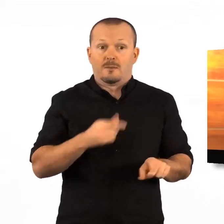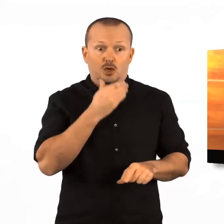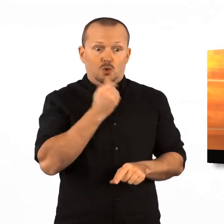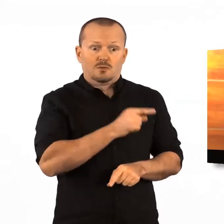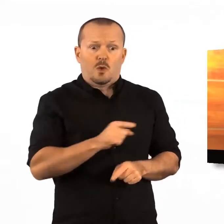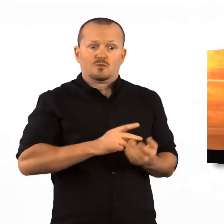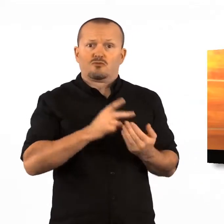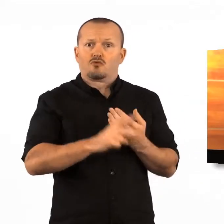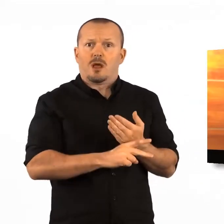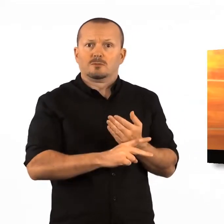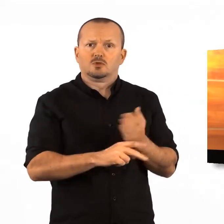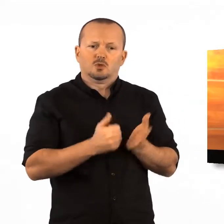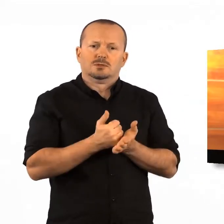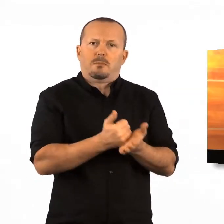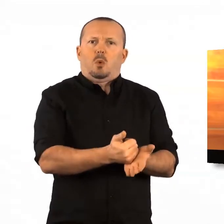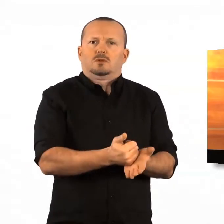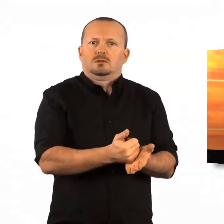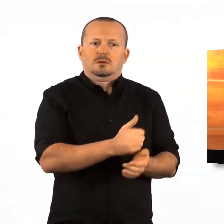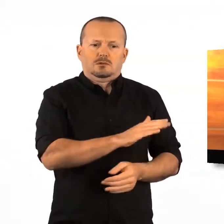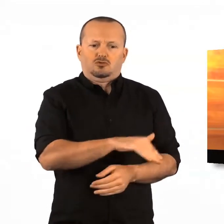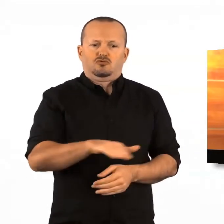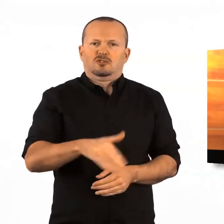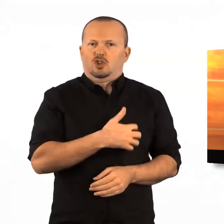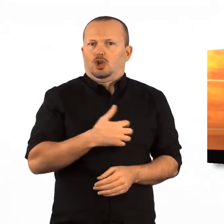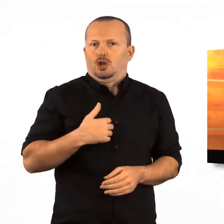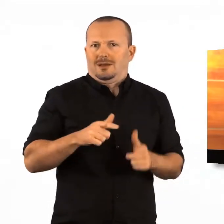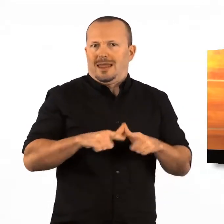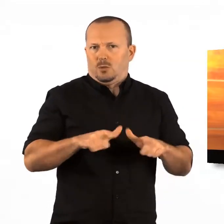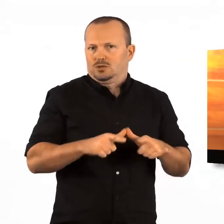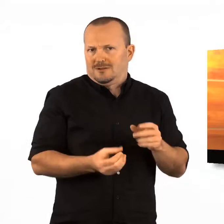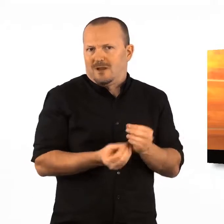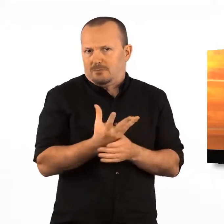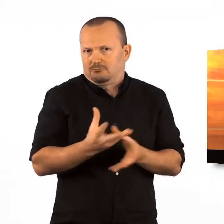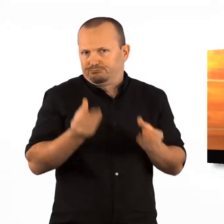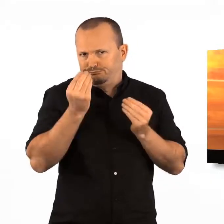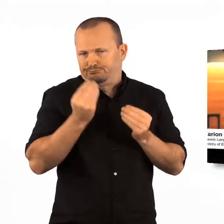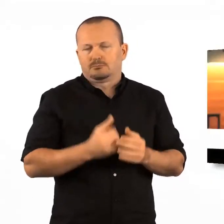that they use to support children’s early language development.